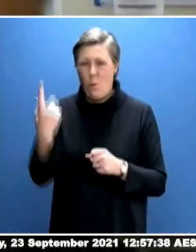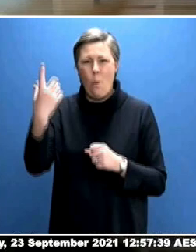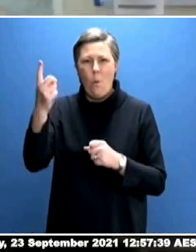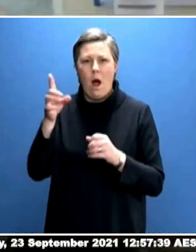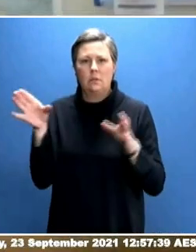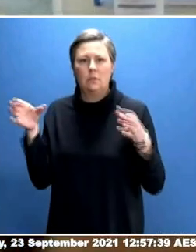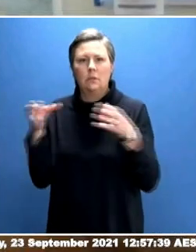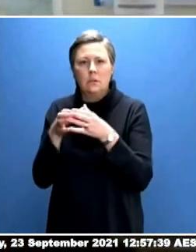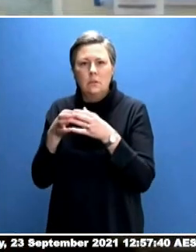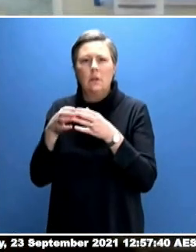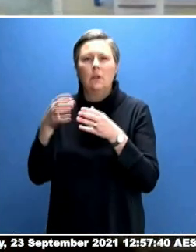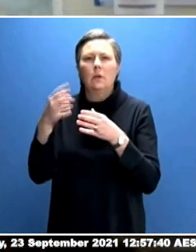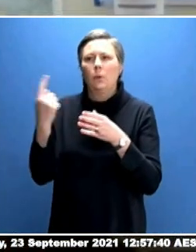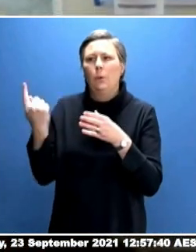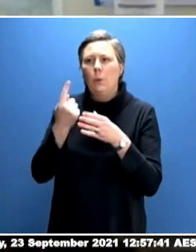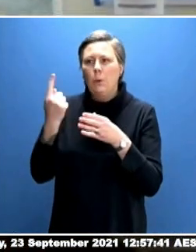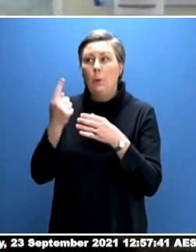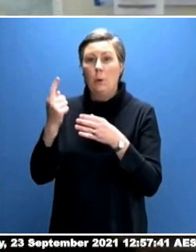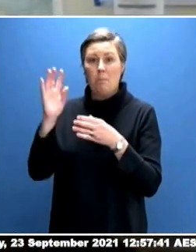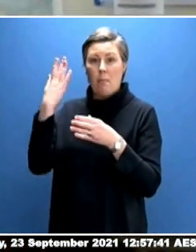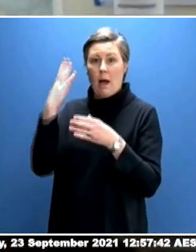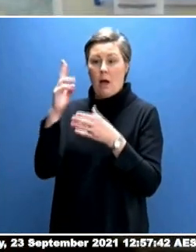Royal Commission and also subsequent Productivity Commission reports in